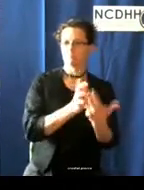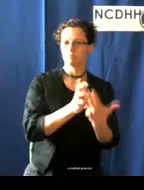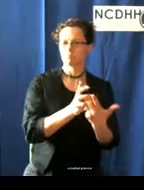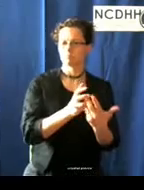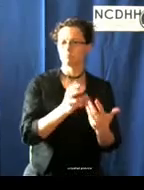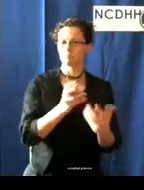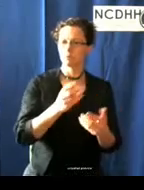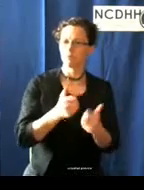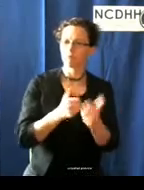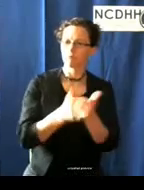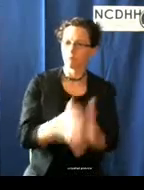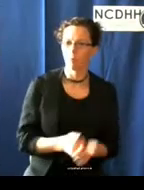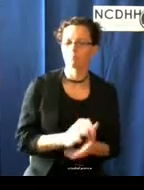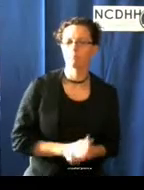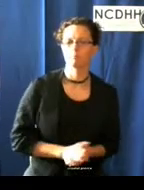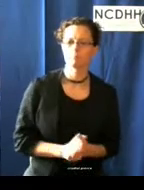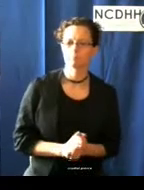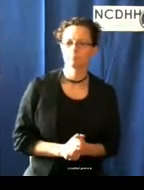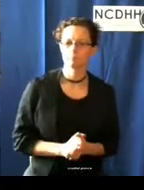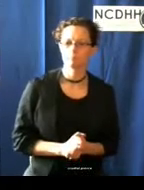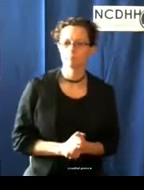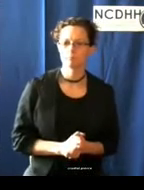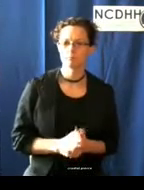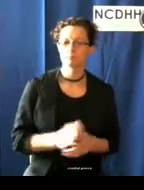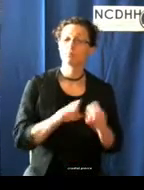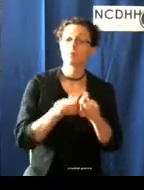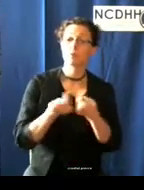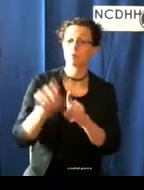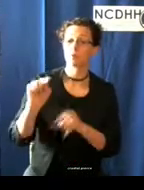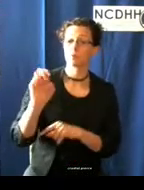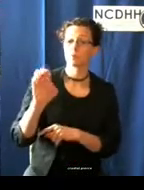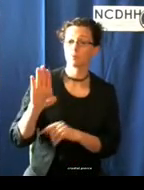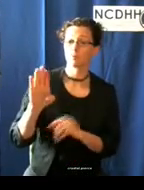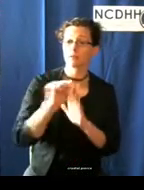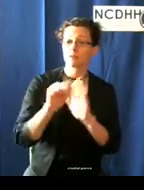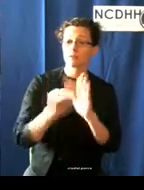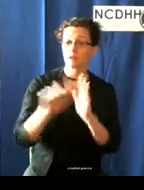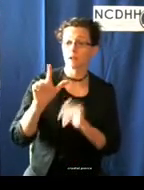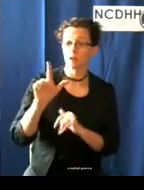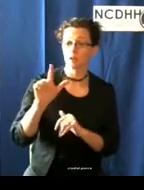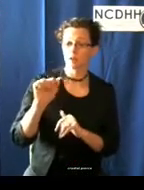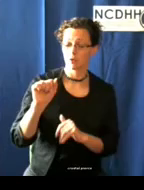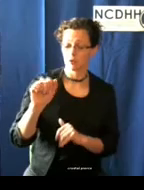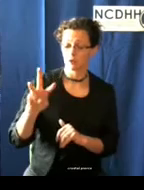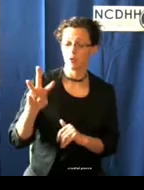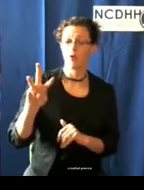STATE LAWS THAT APPLY IN OUR CASE AND THAT CAN BE FOUND IN NEBRASKA